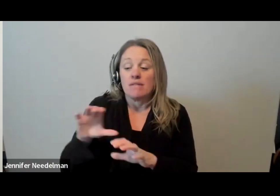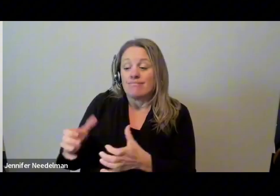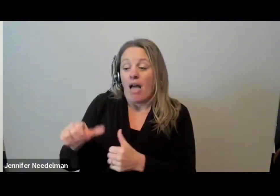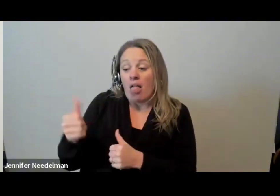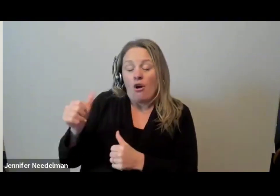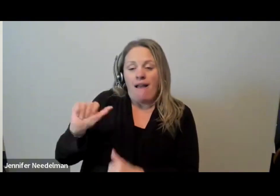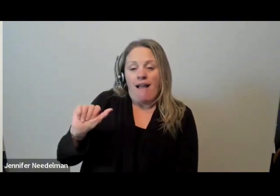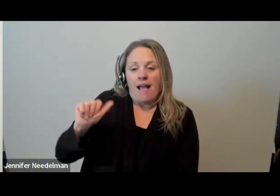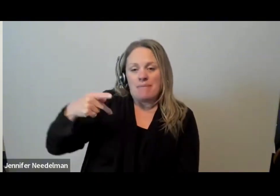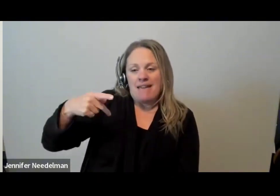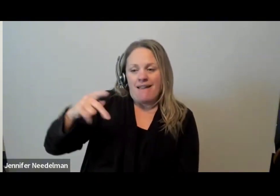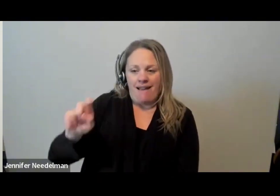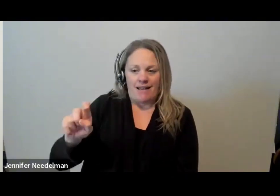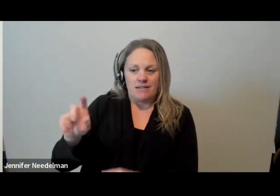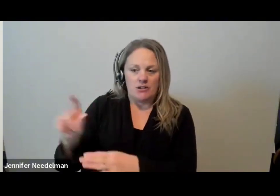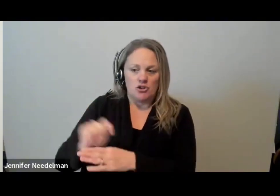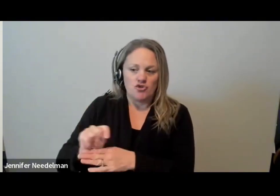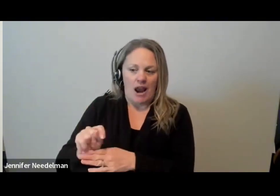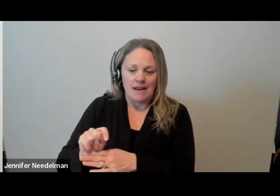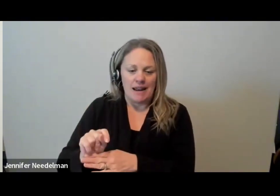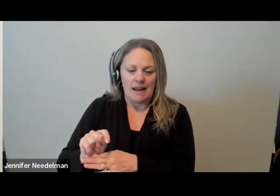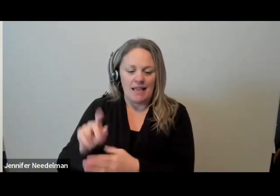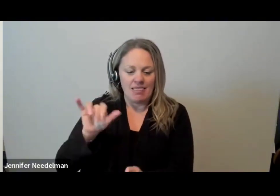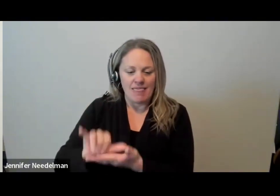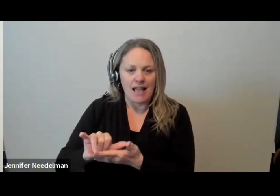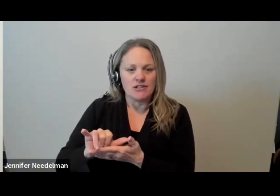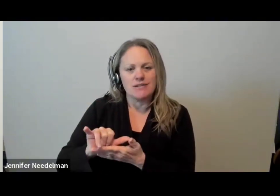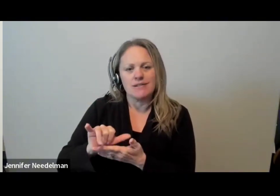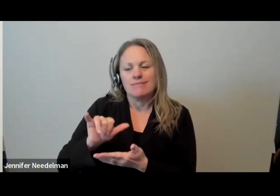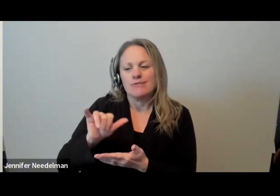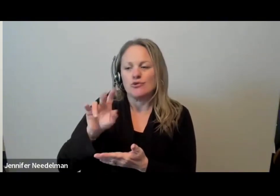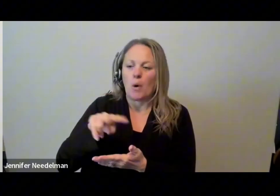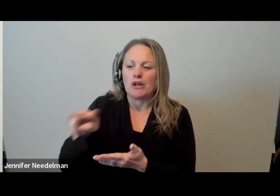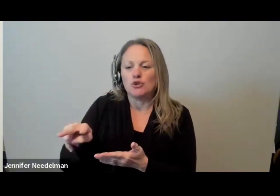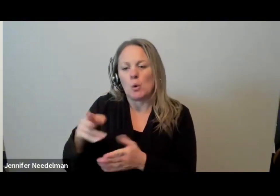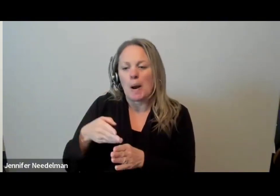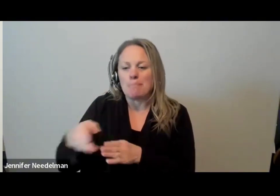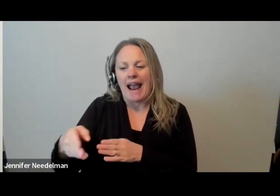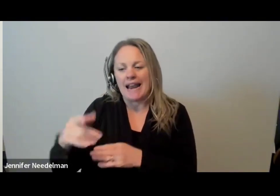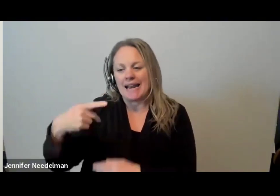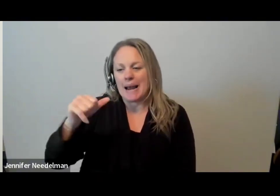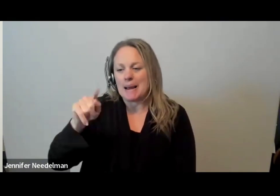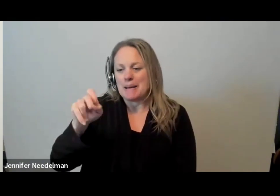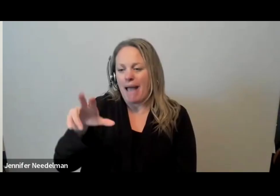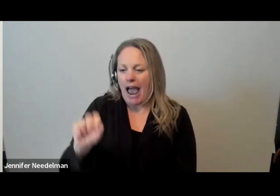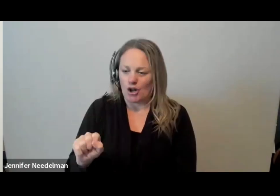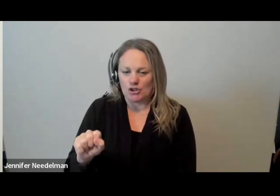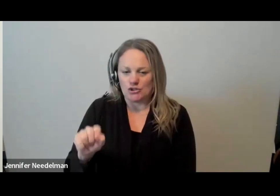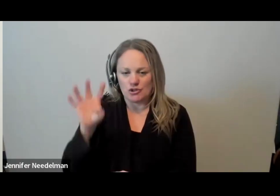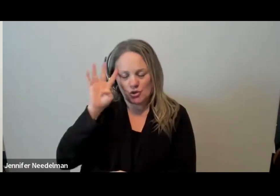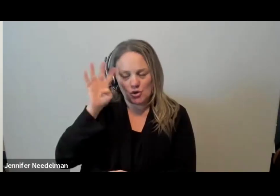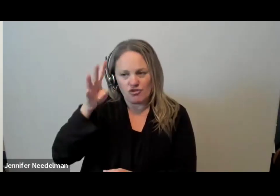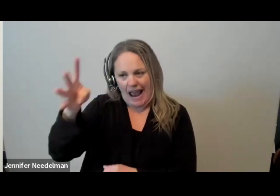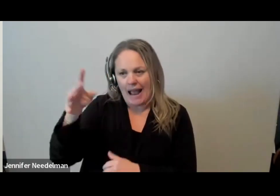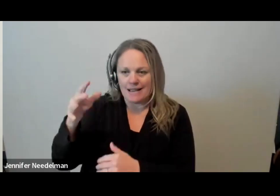and what that is is a recognition of what we call the 22 main patterns to create accessibility in video games. And so we run a training